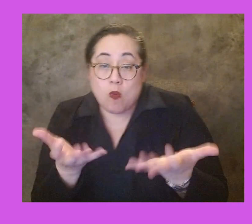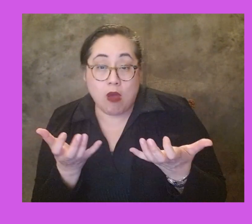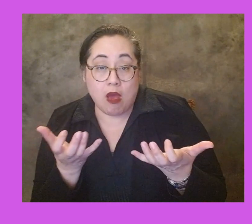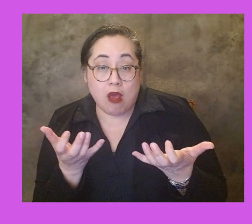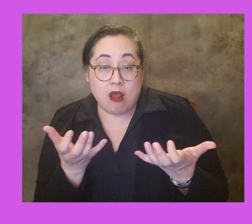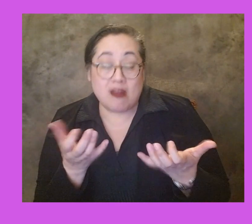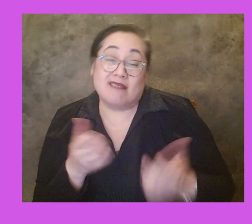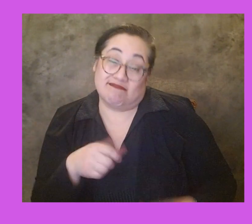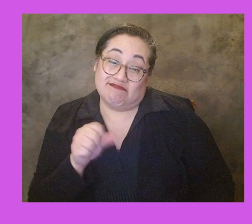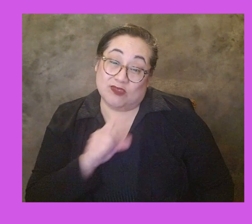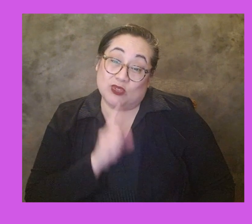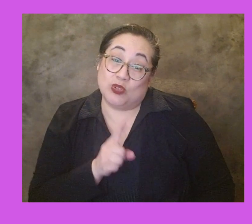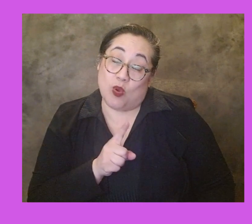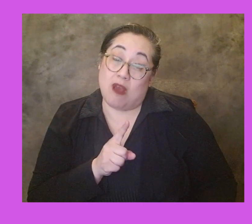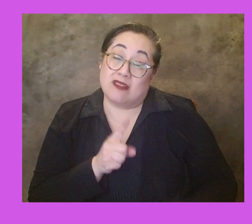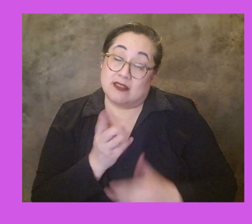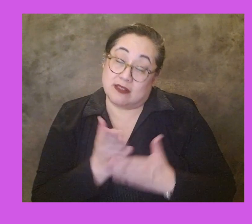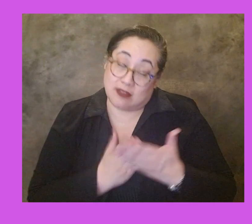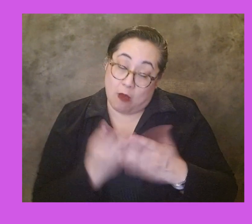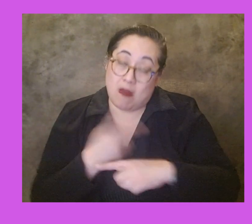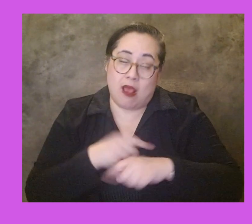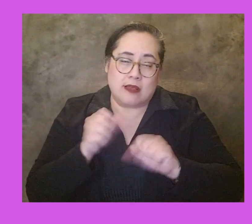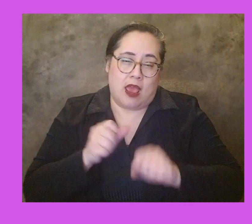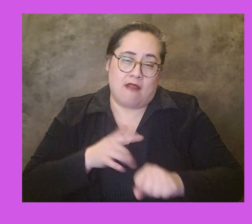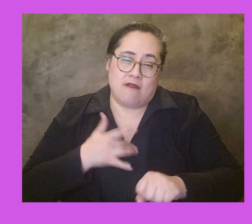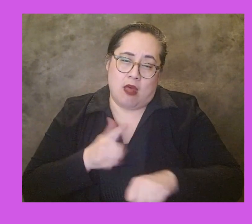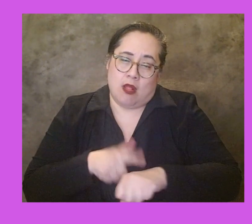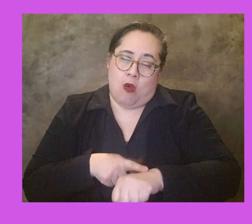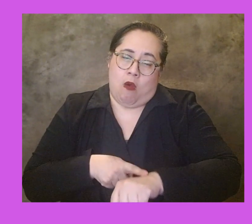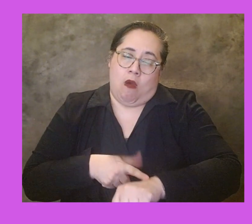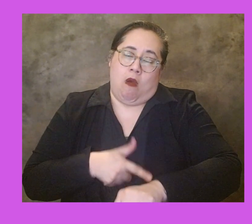You can even work as little as you want or as much as you want.